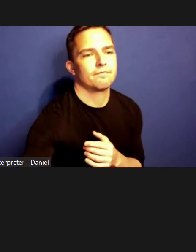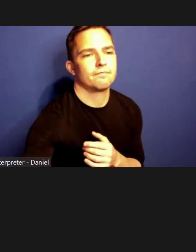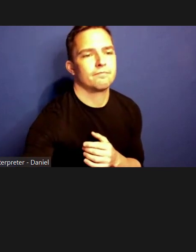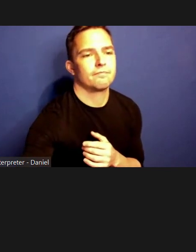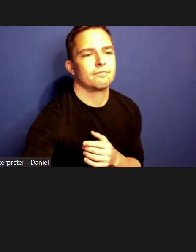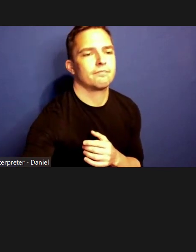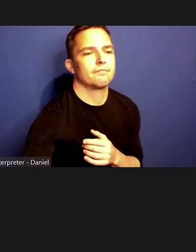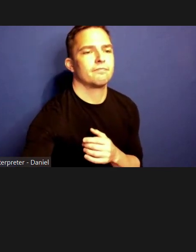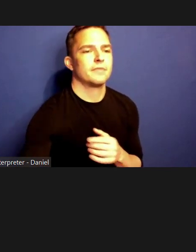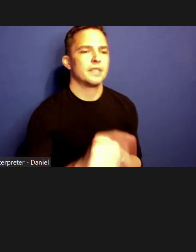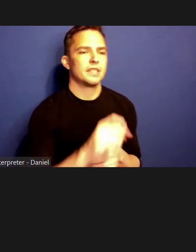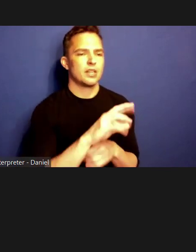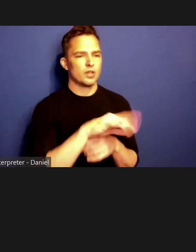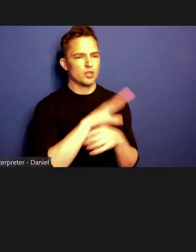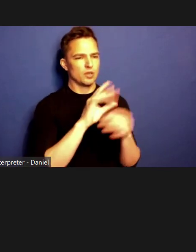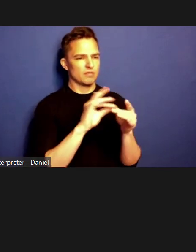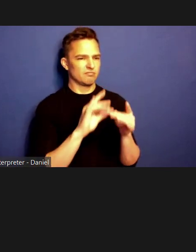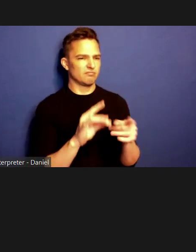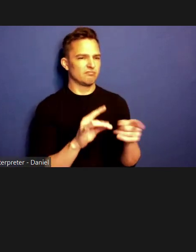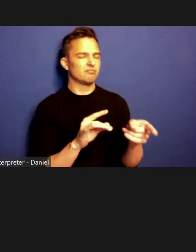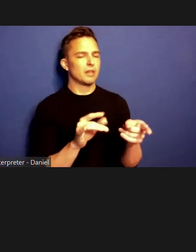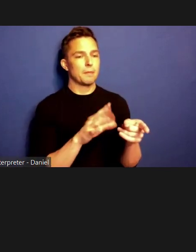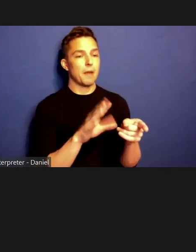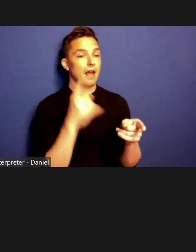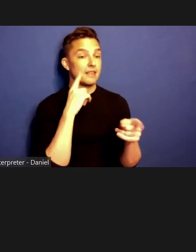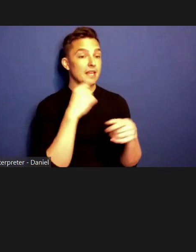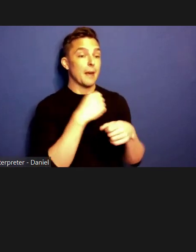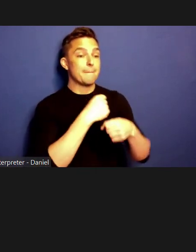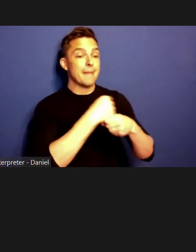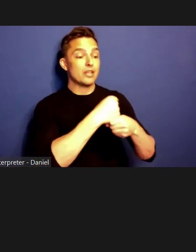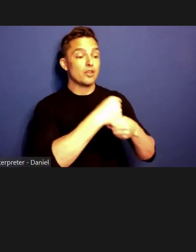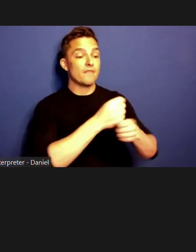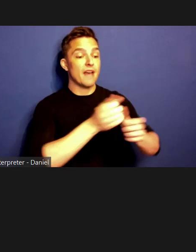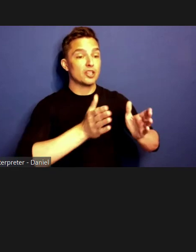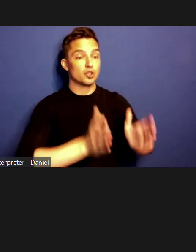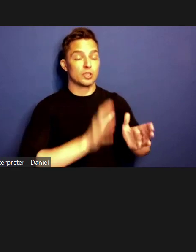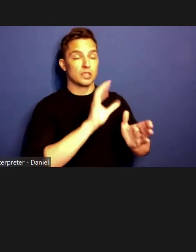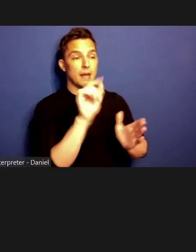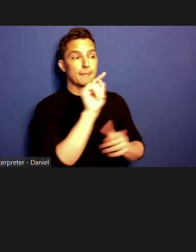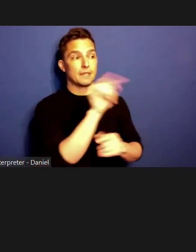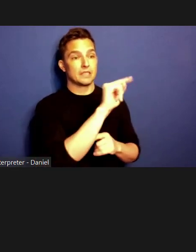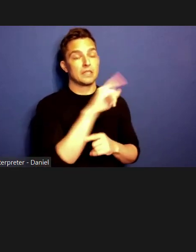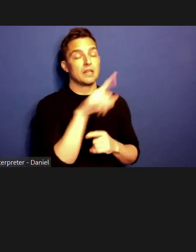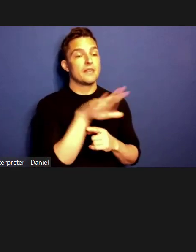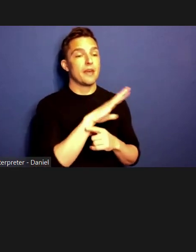I think sometimes manufacturers will dive into the nitty gritty and